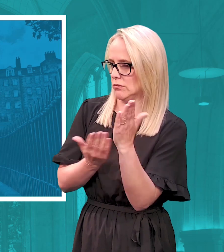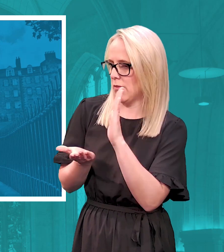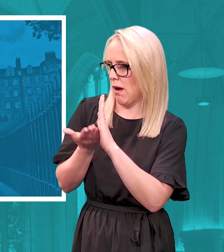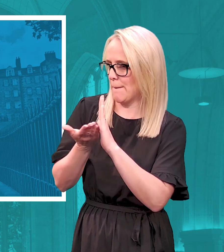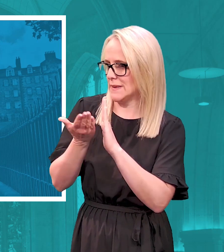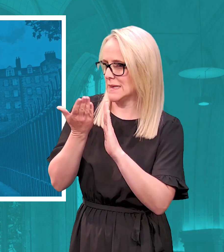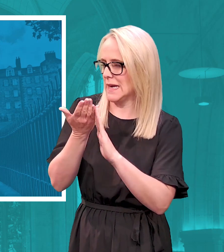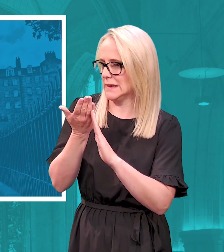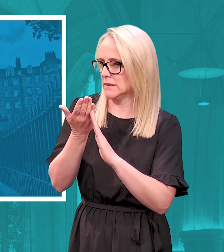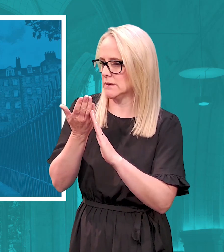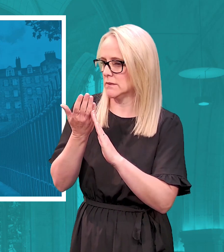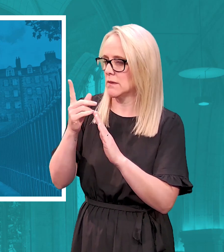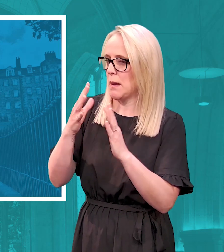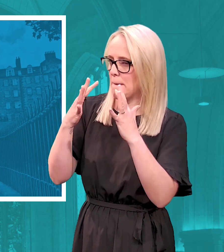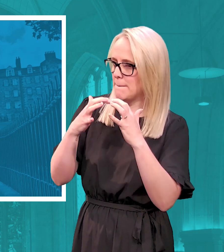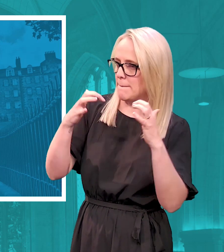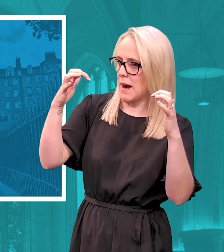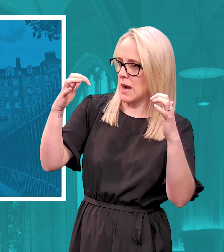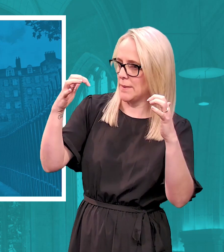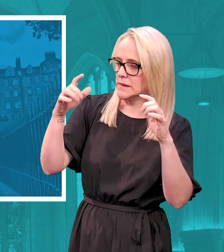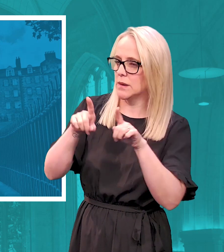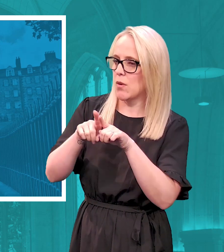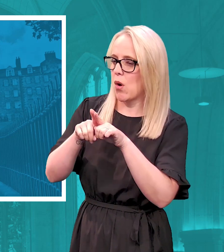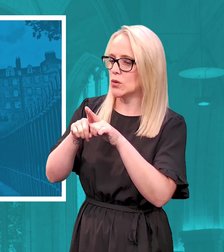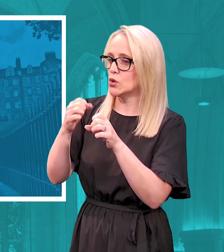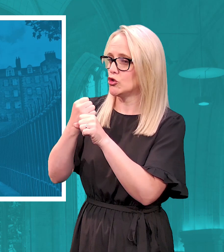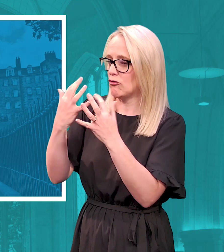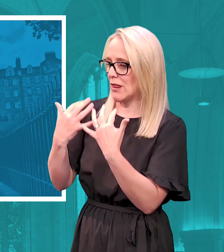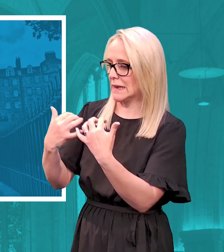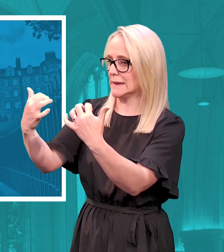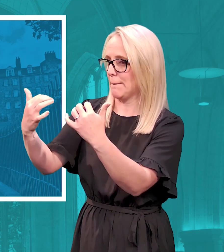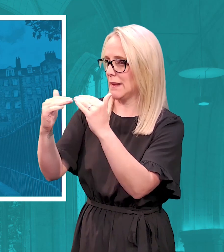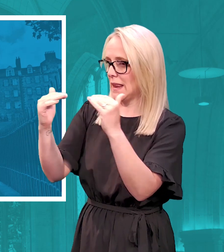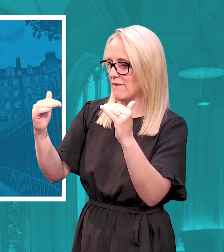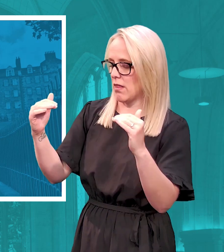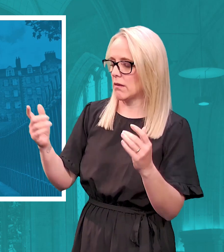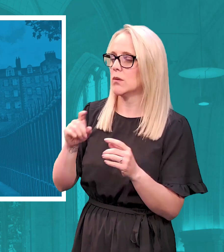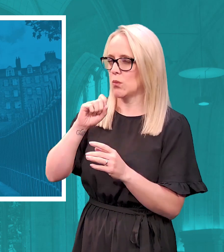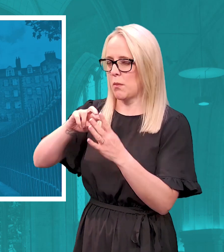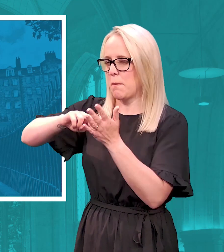both at Parliamentary and General Assembly. We plan a consultation in early autumn